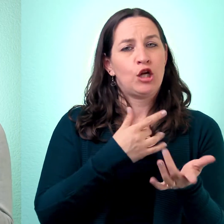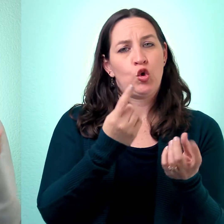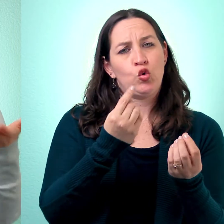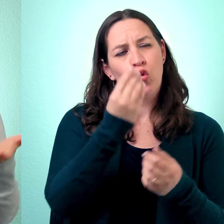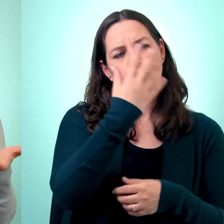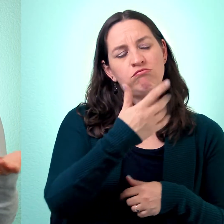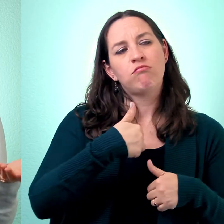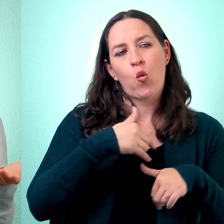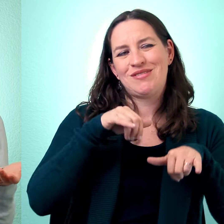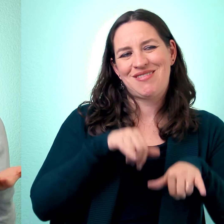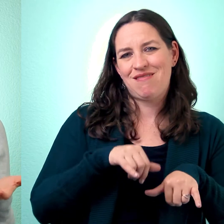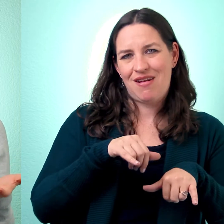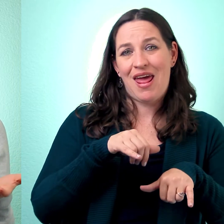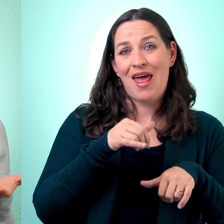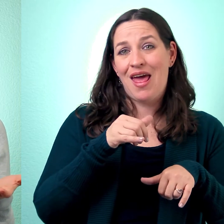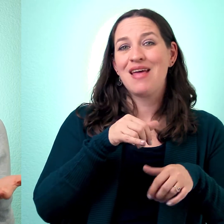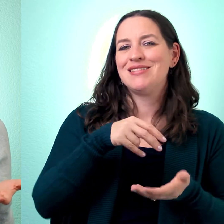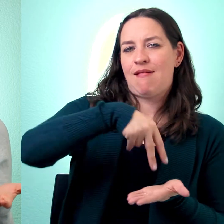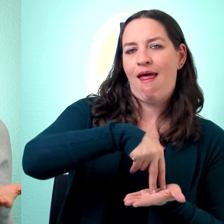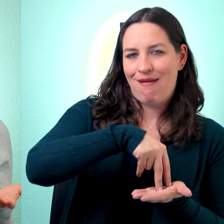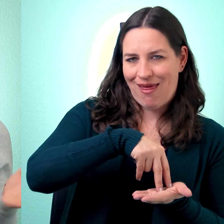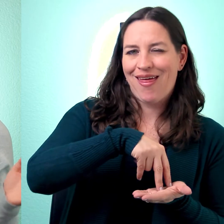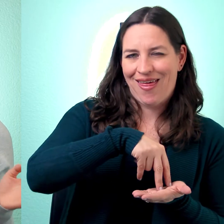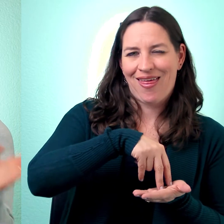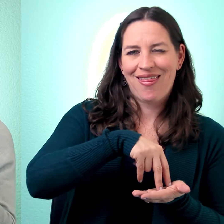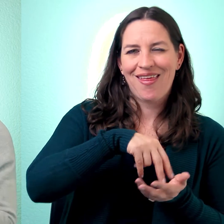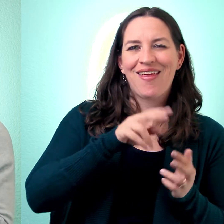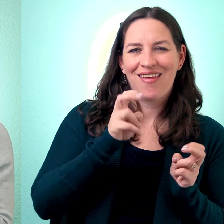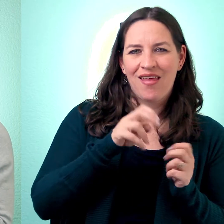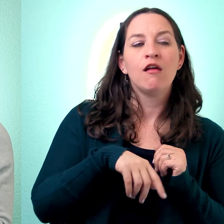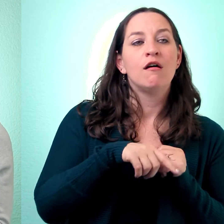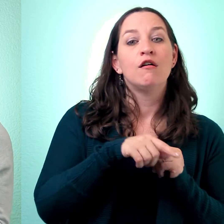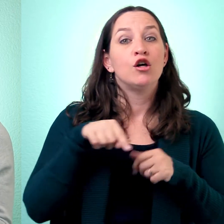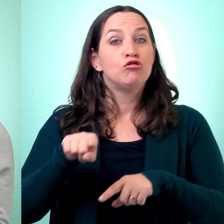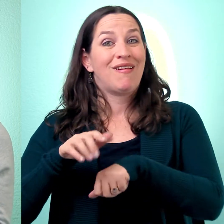them know I want to stand during this portion. And then when I switch over to English, I like to sit.